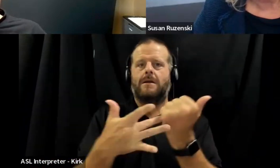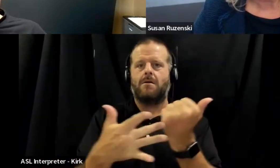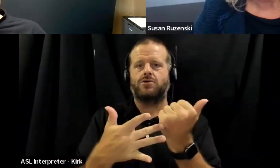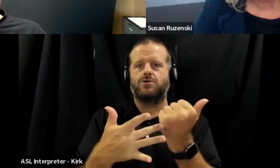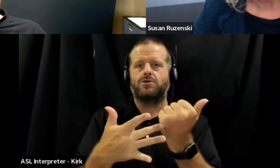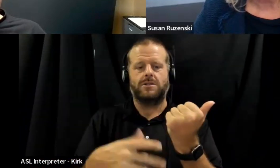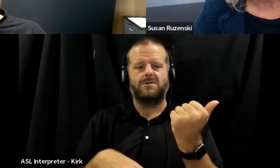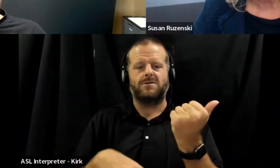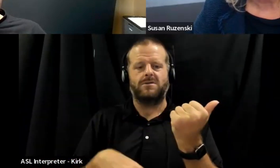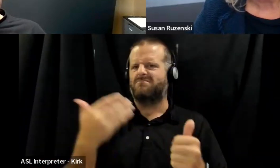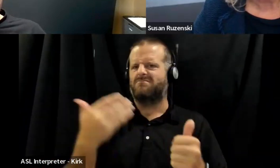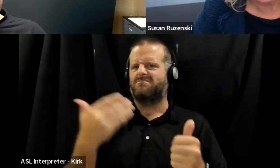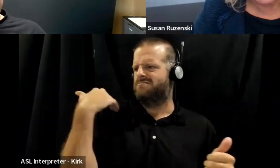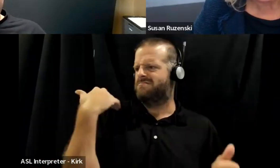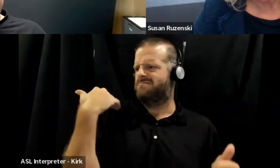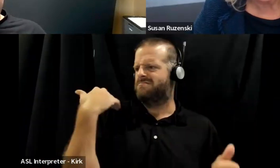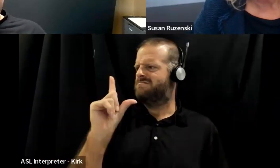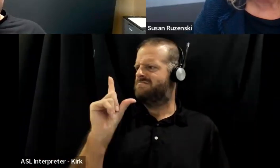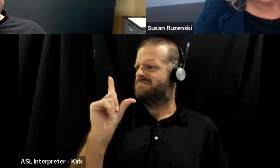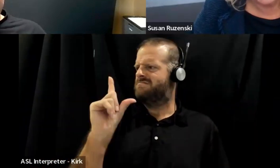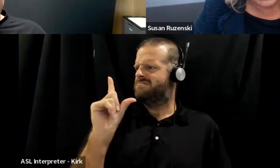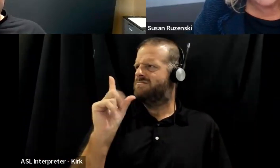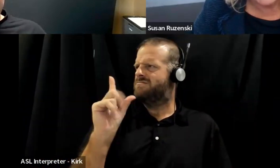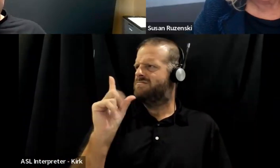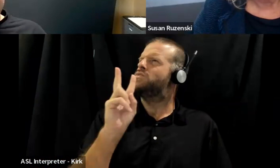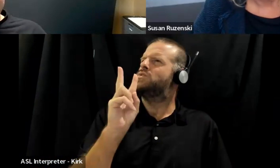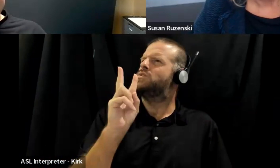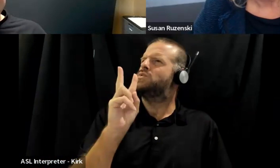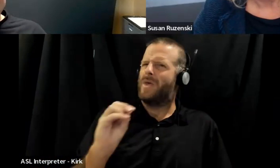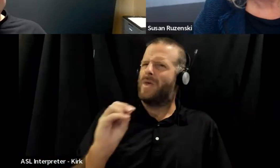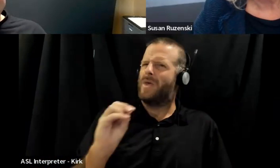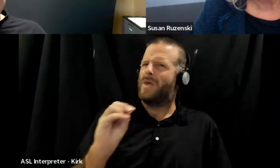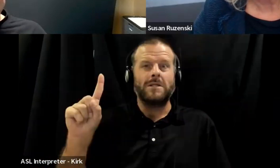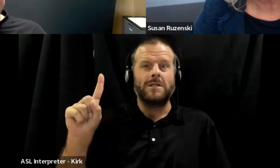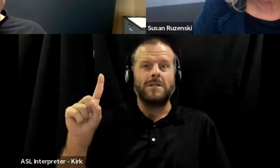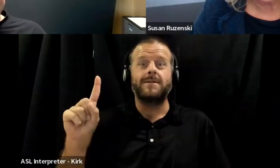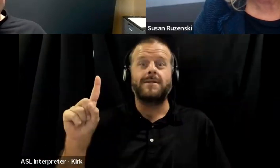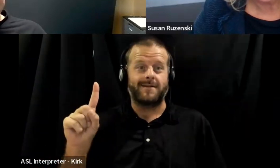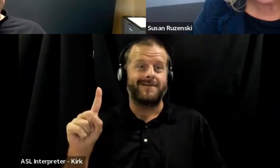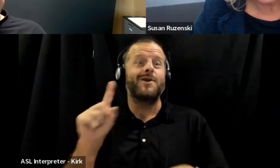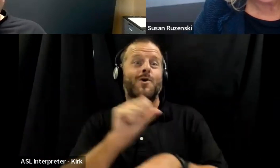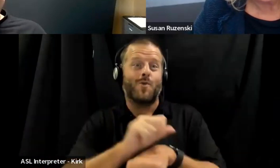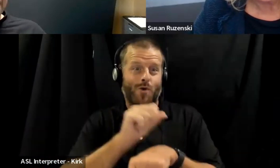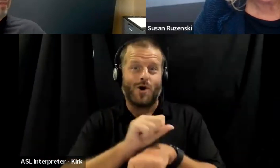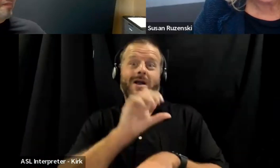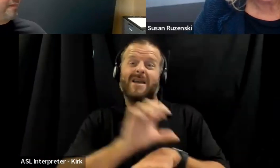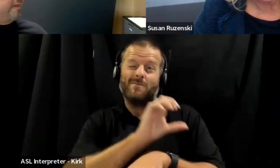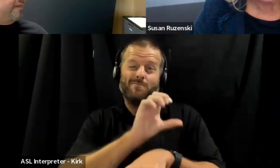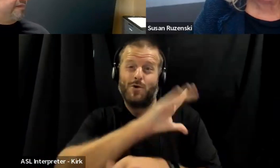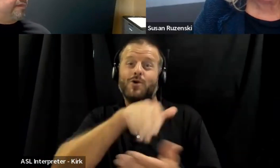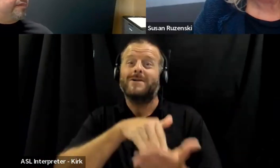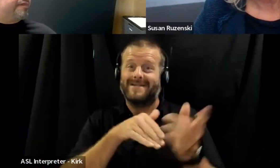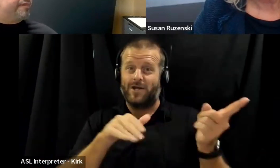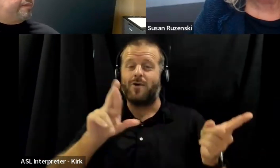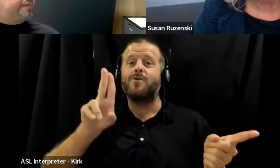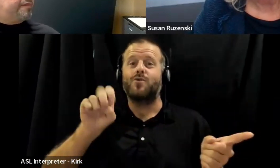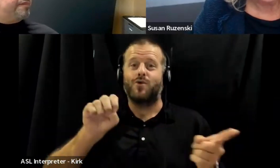back in 2001 working at the computer center at Baruch College for visually impaired people.